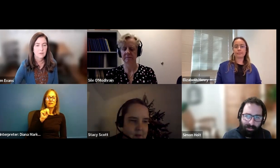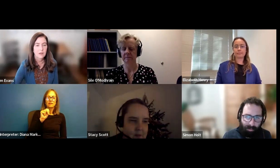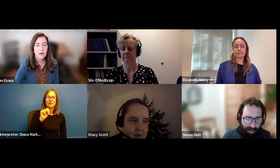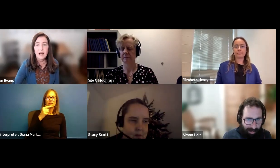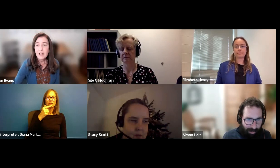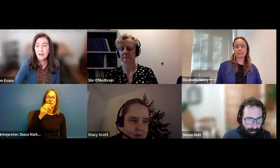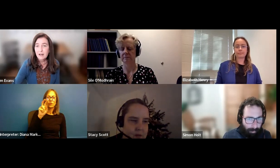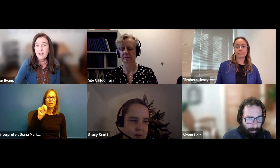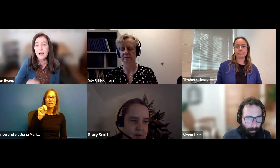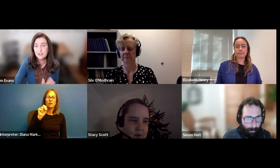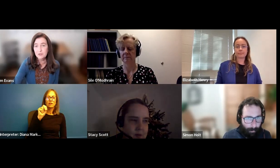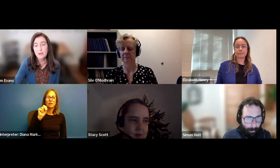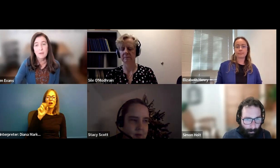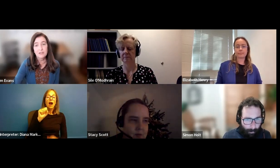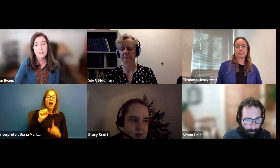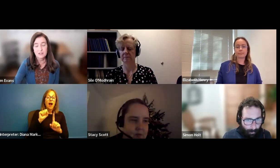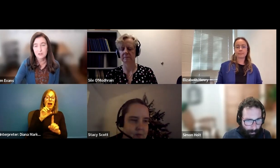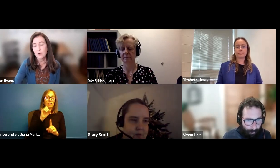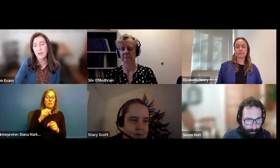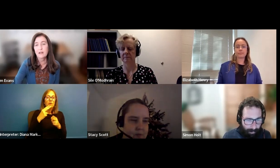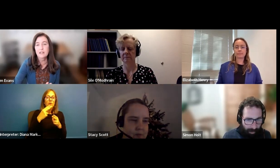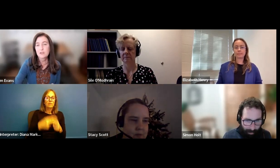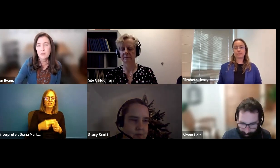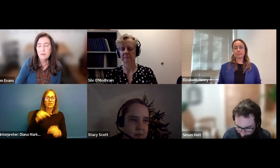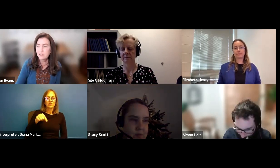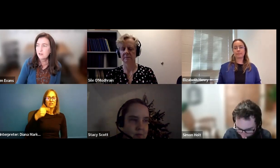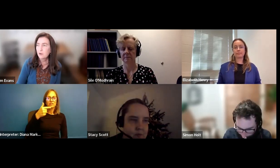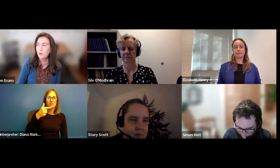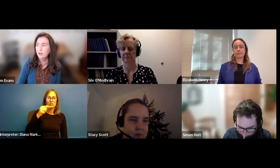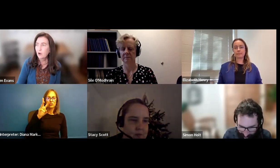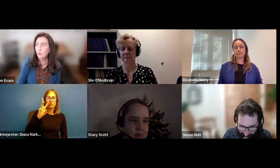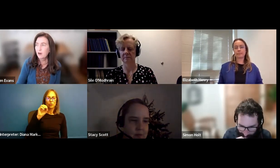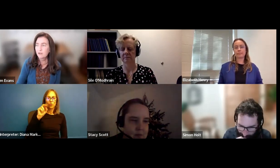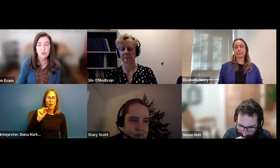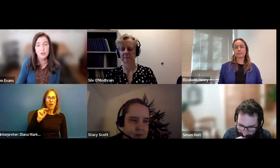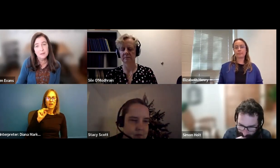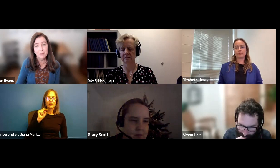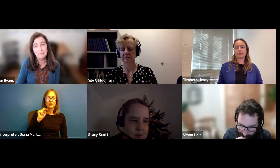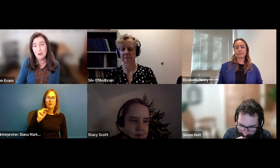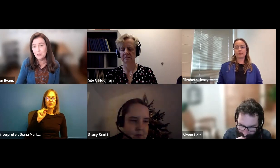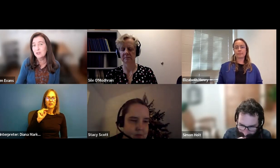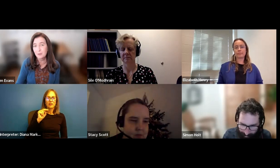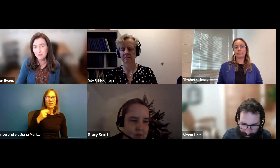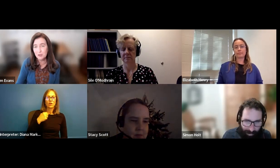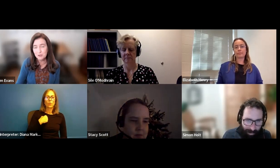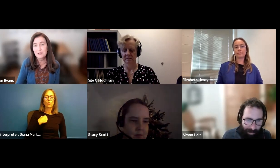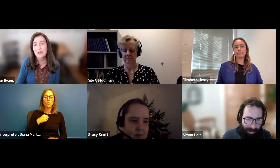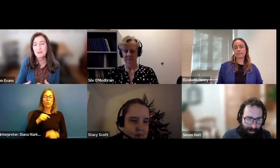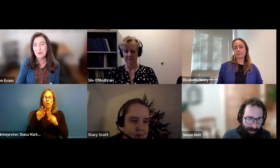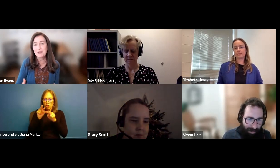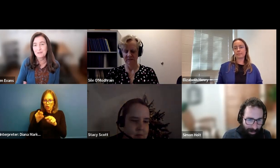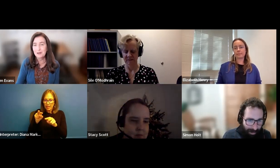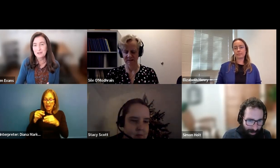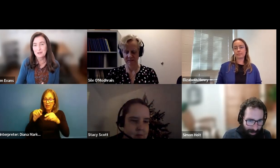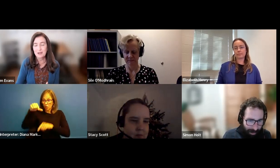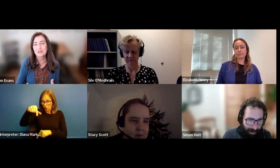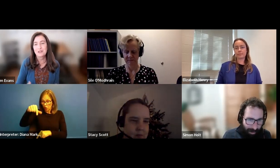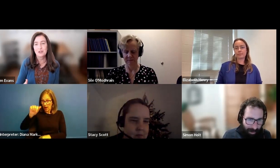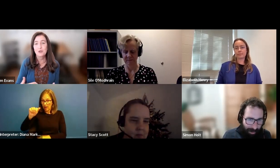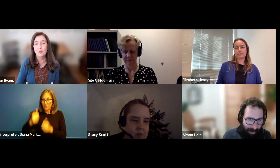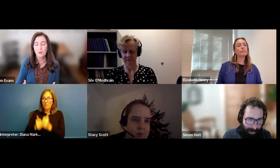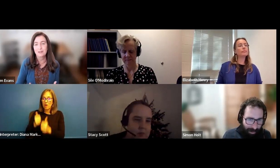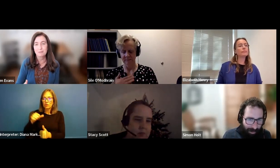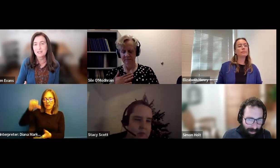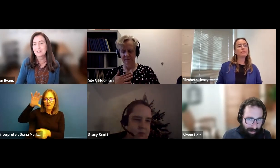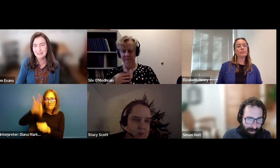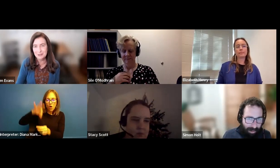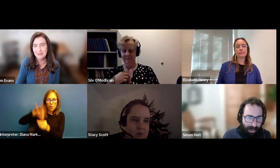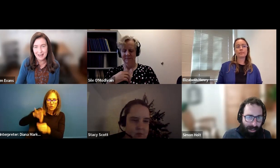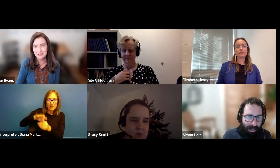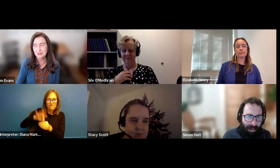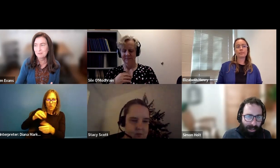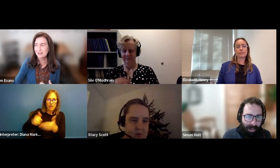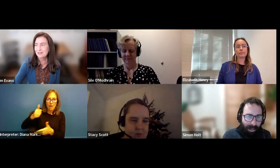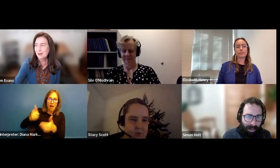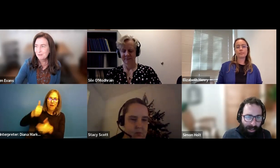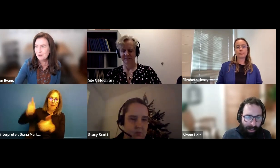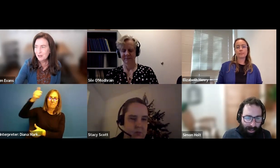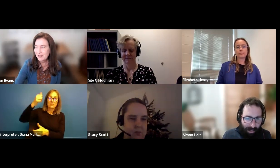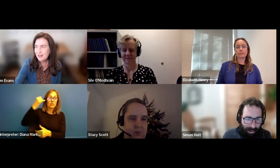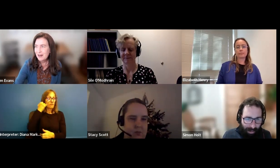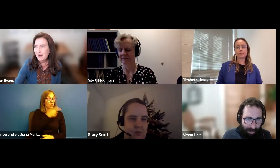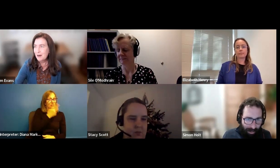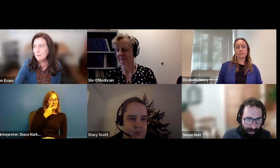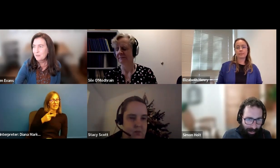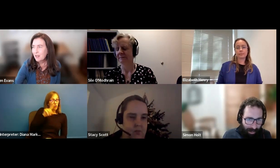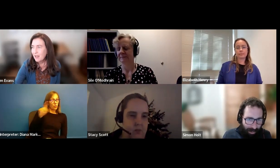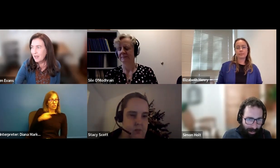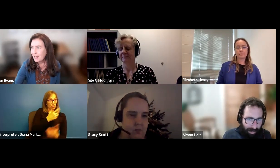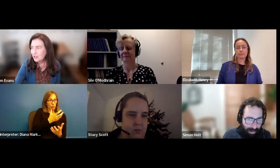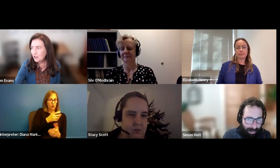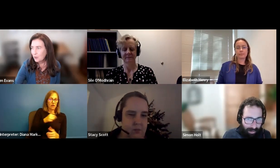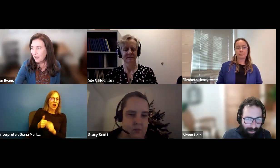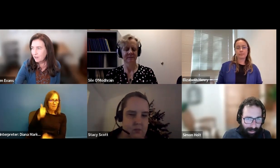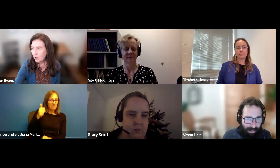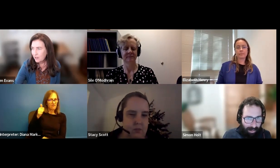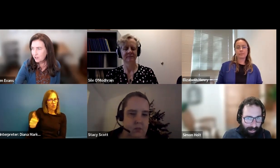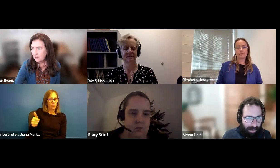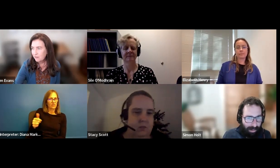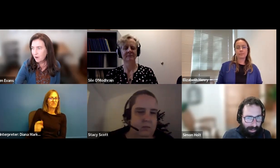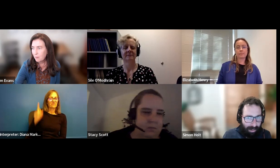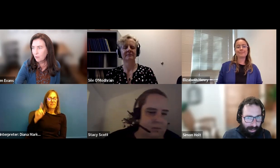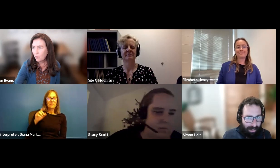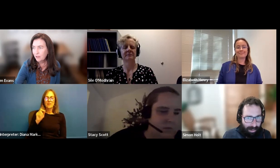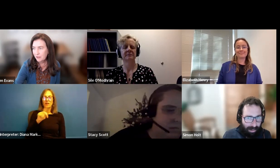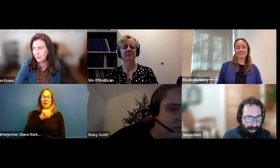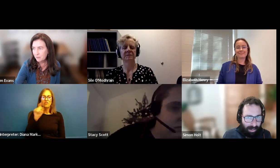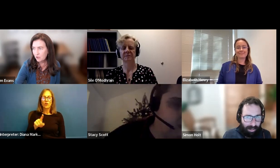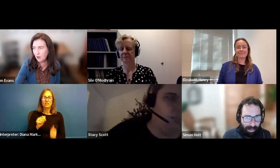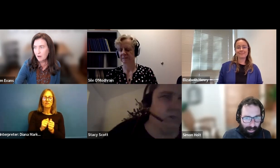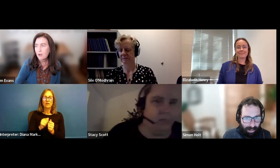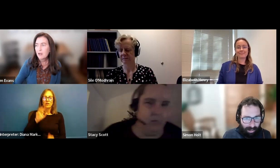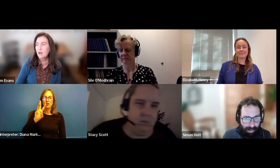Gwen Evans: I just want to mention. This is Gwen. I just want to mention that we we are sorting by most of votes. So if there is a question. You would particularly like to be answered. Please upload it. Um. And so we have a question from Williams straw